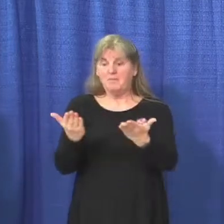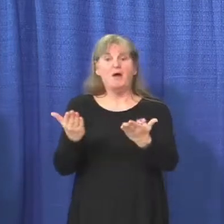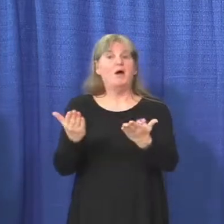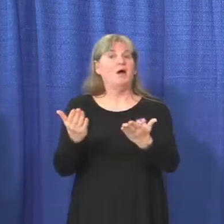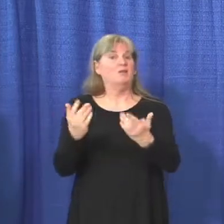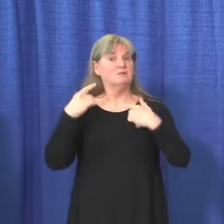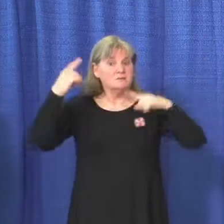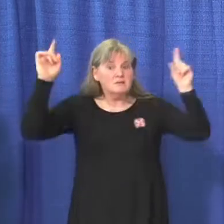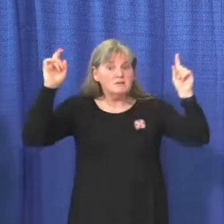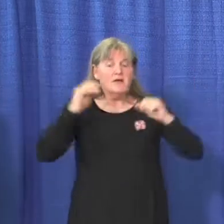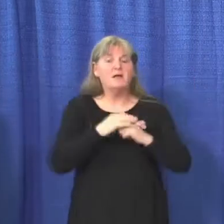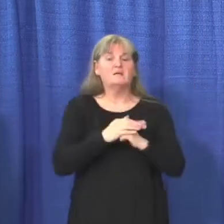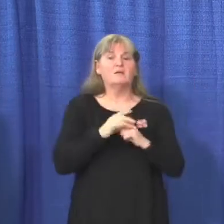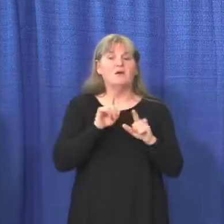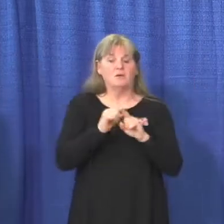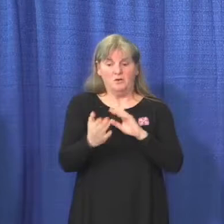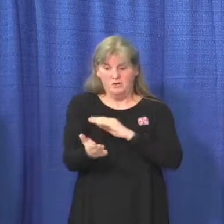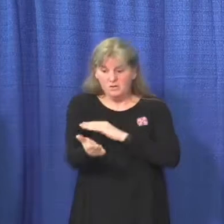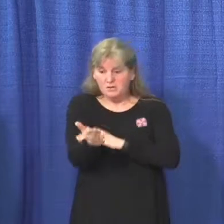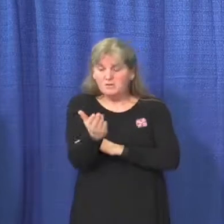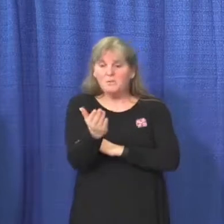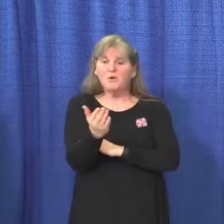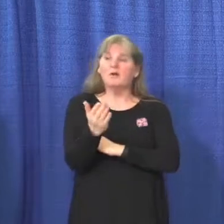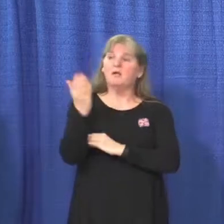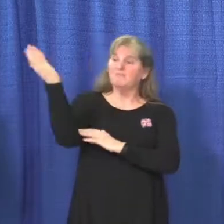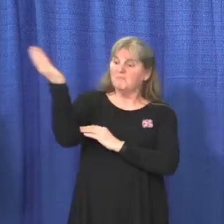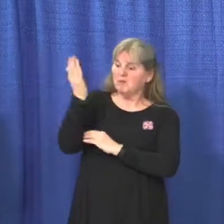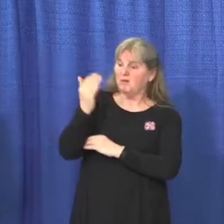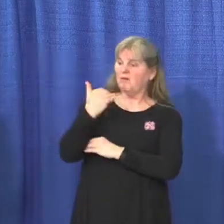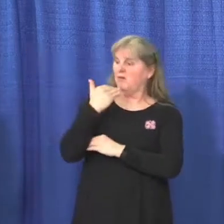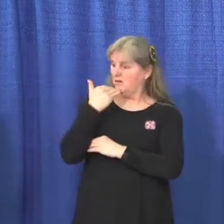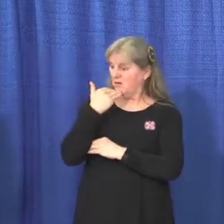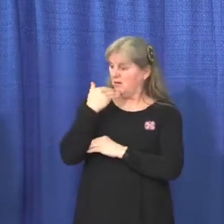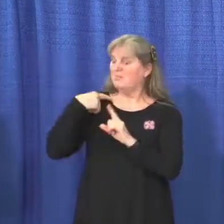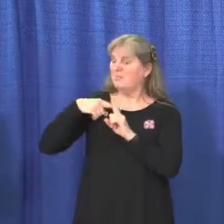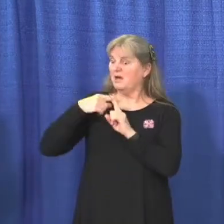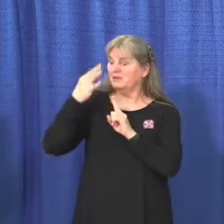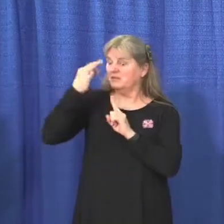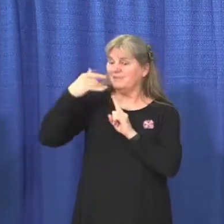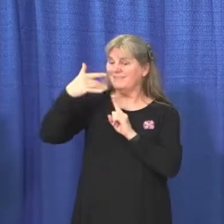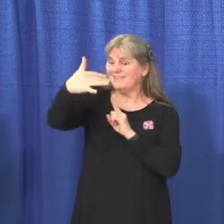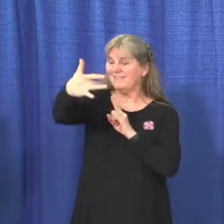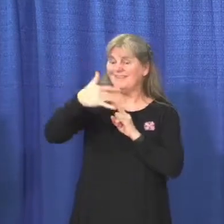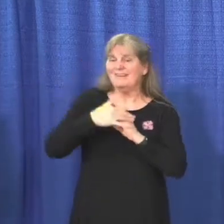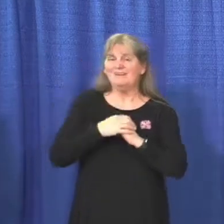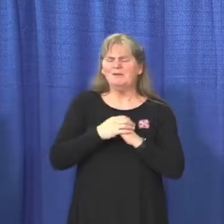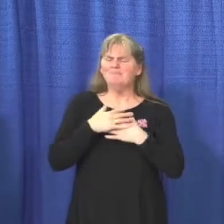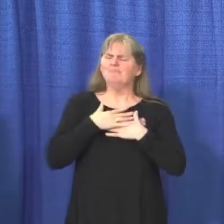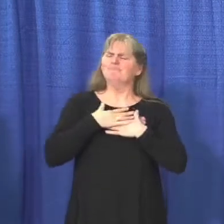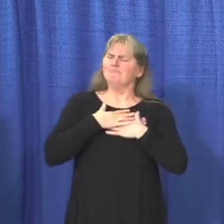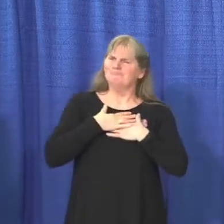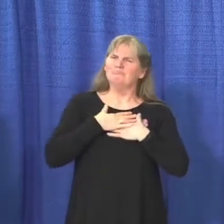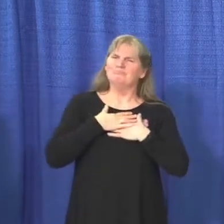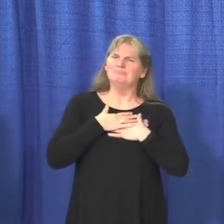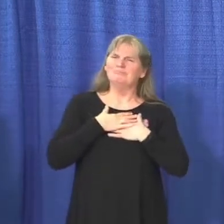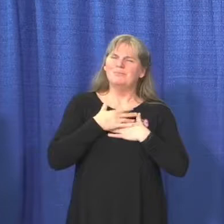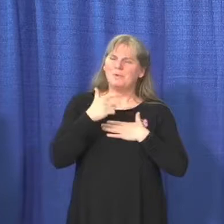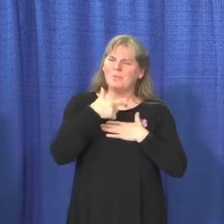horizon. I was very pleased to listen to our premier and Doctor Hanley